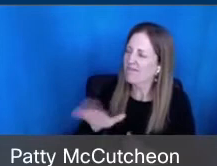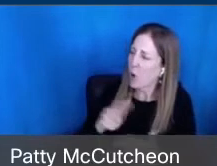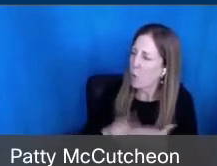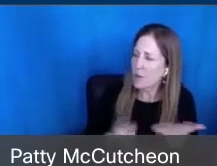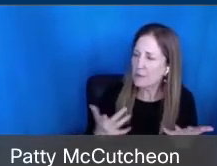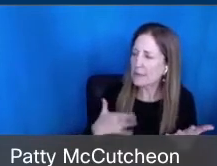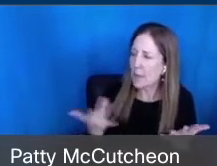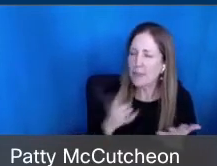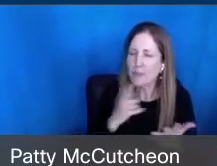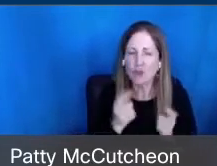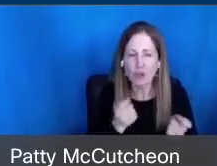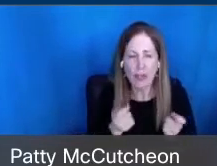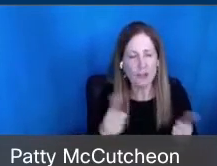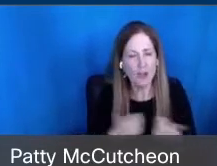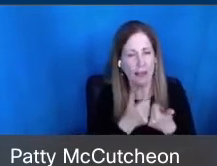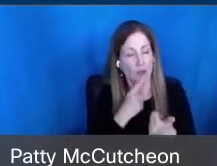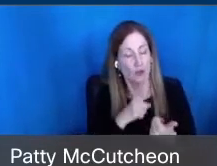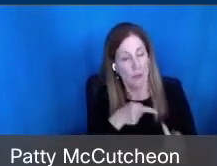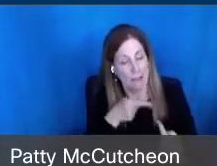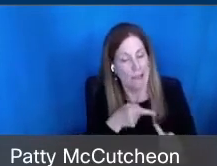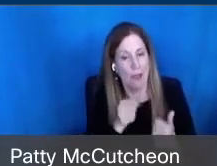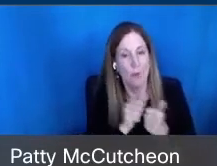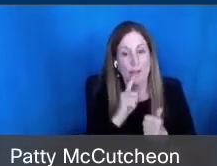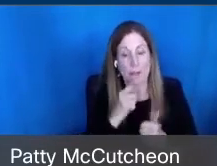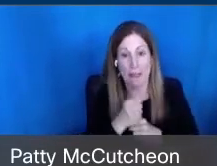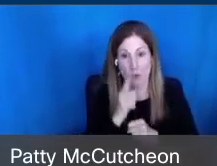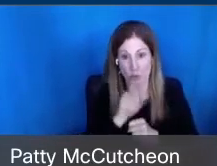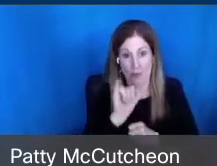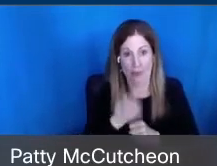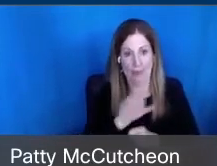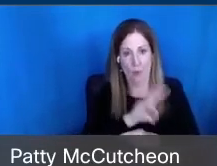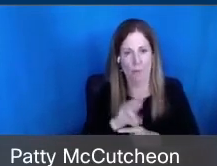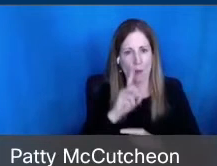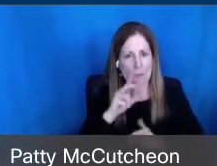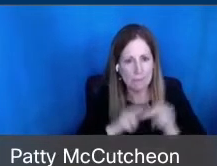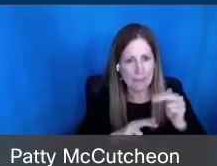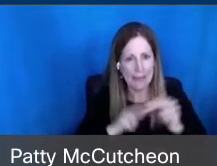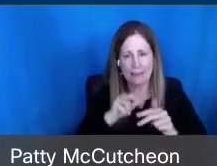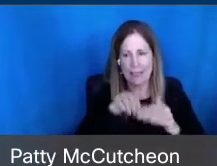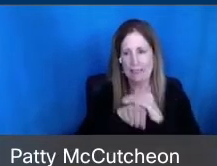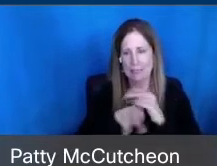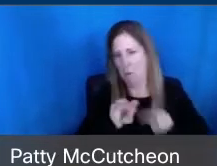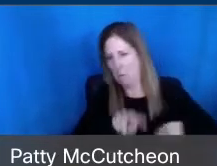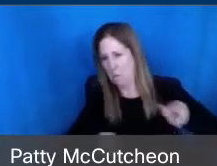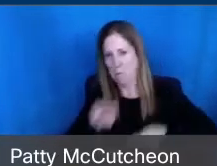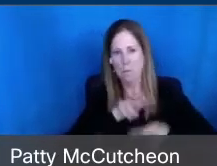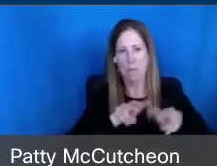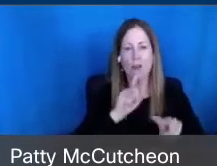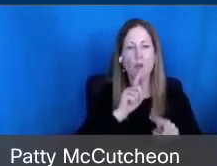to ensure that the page was built in an accessible manner? Were there some unique issues or problems that you had to address?